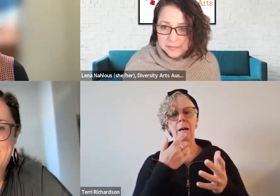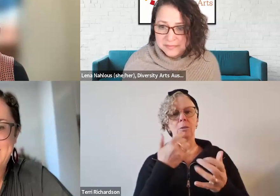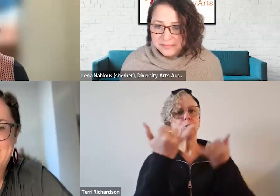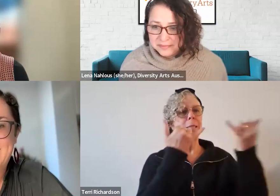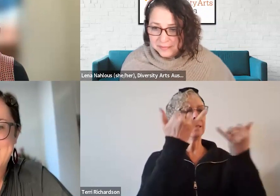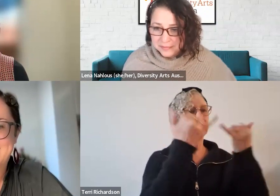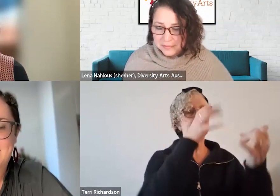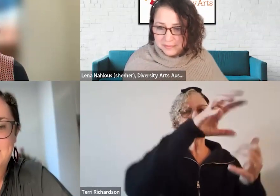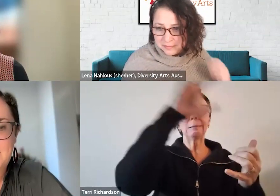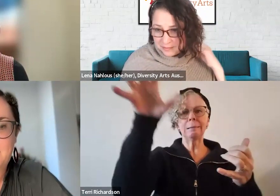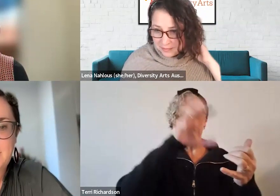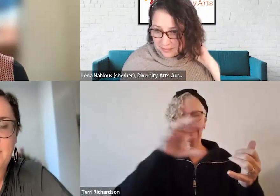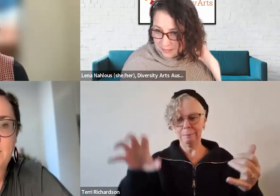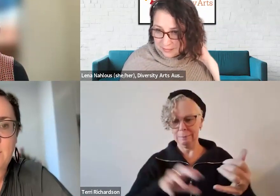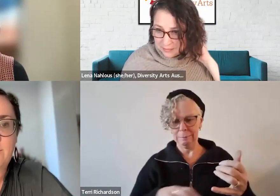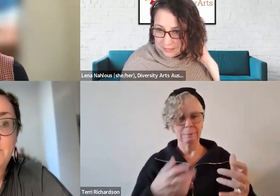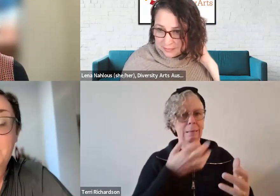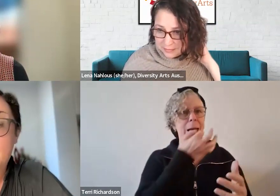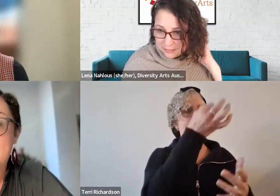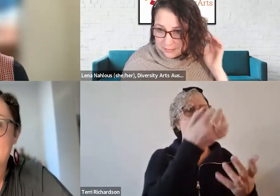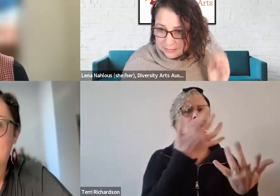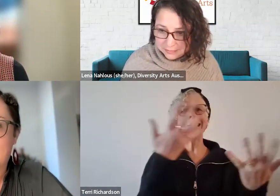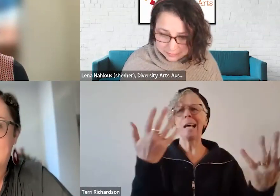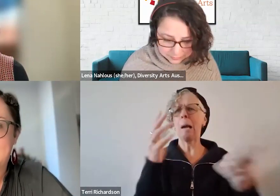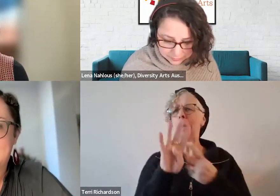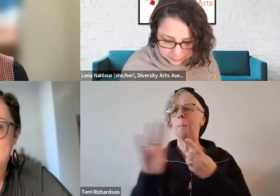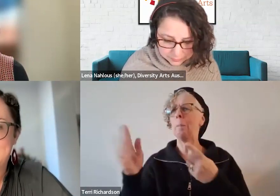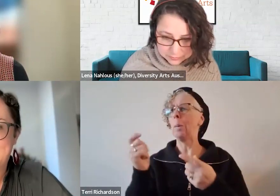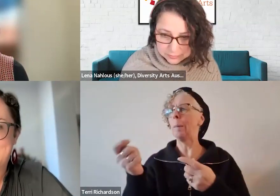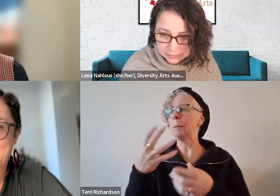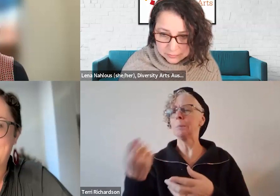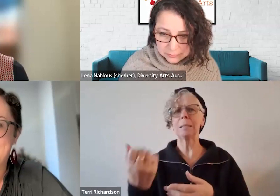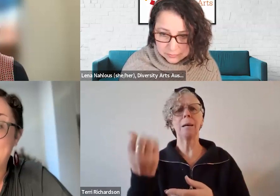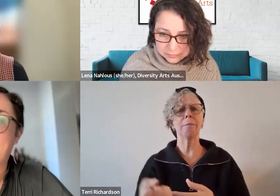on the minimum number of board members required in each state or territory,